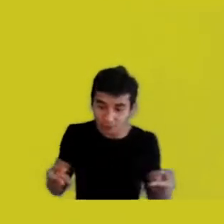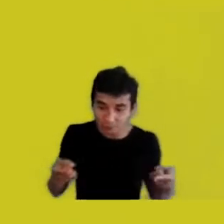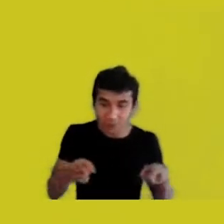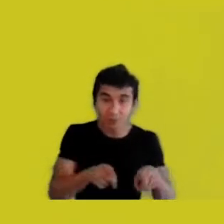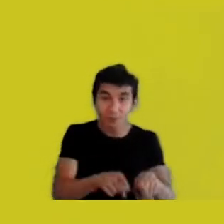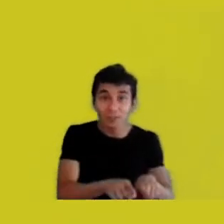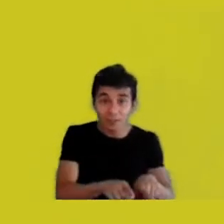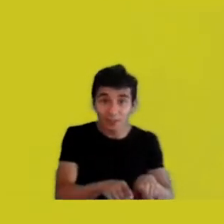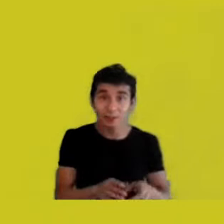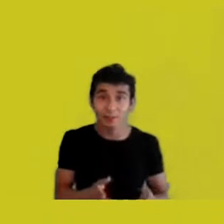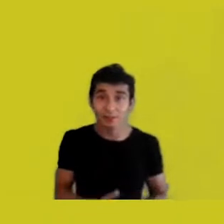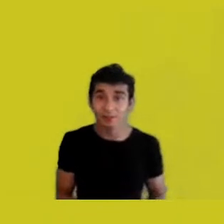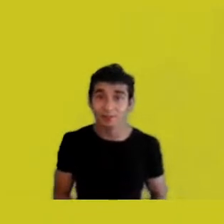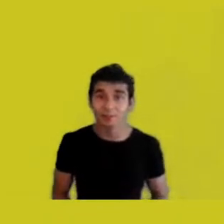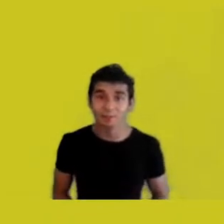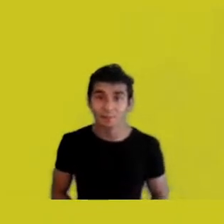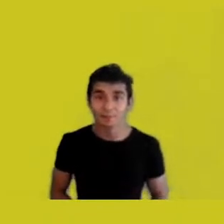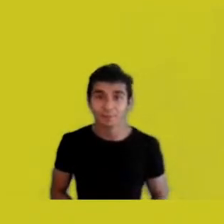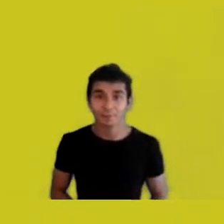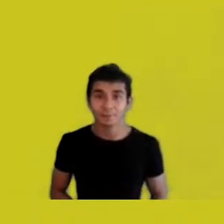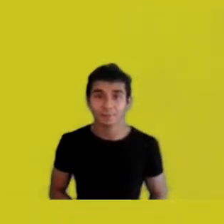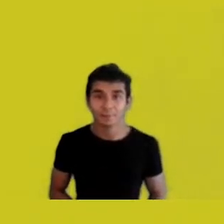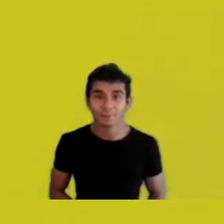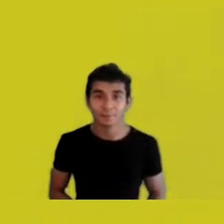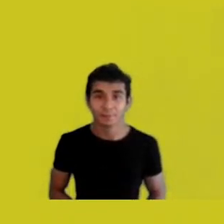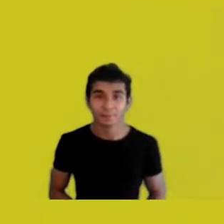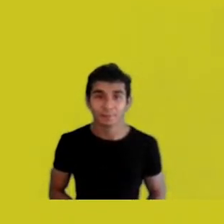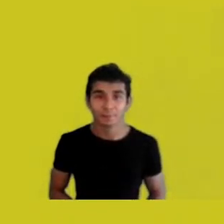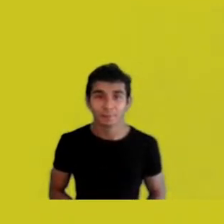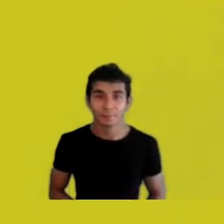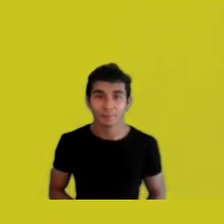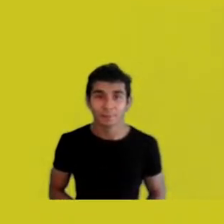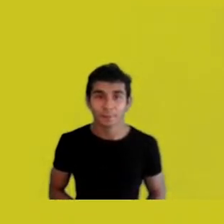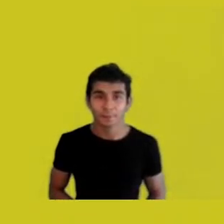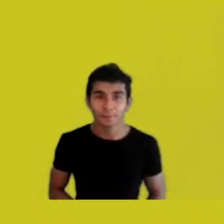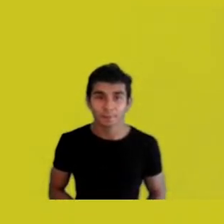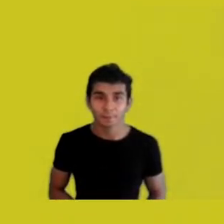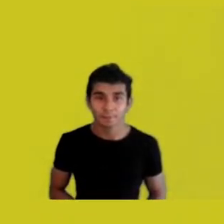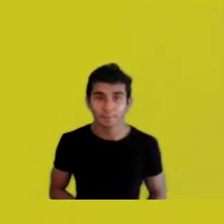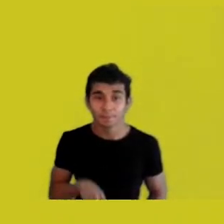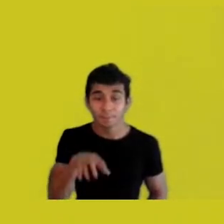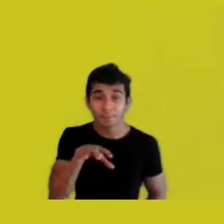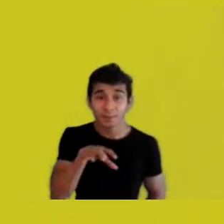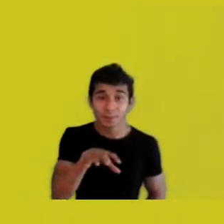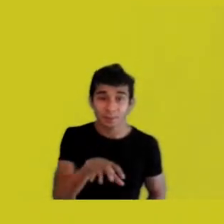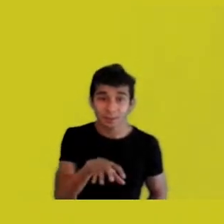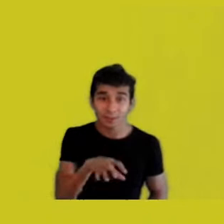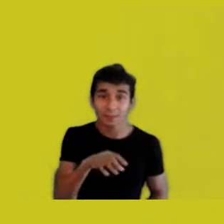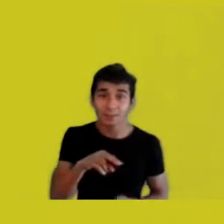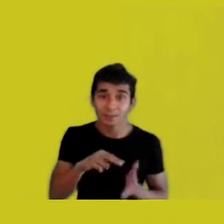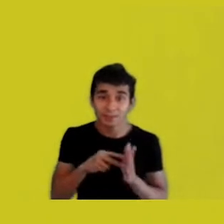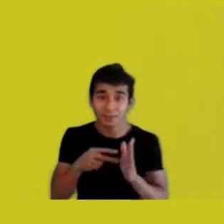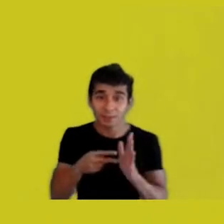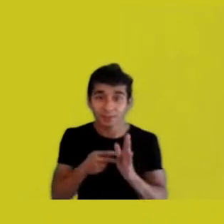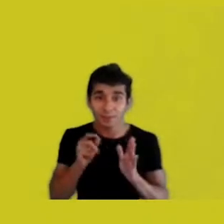And it doesn’t necessarily flatten physical possibilities.